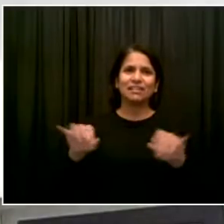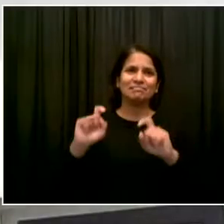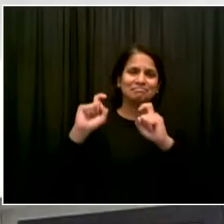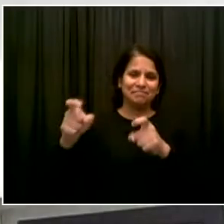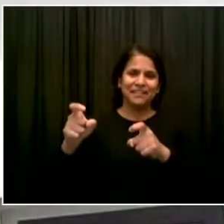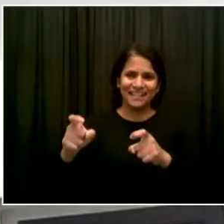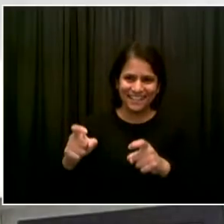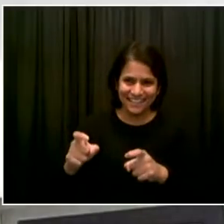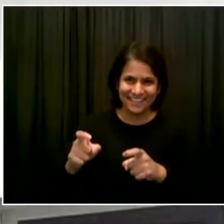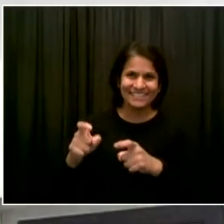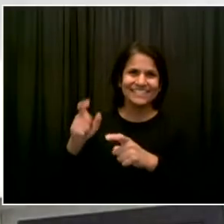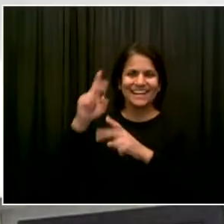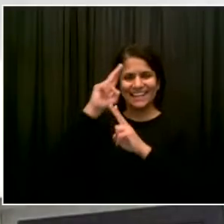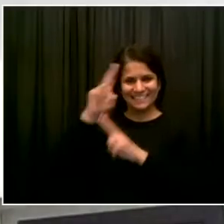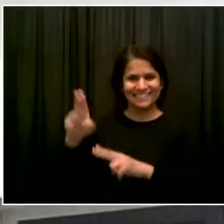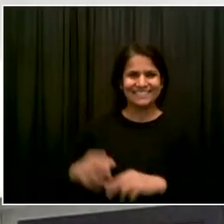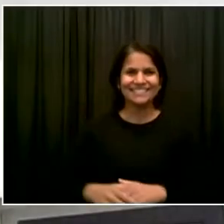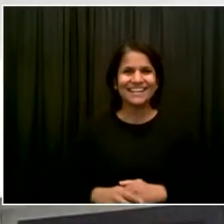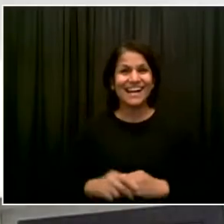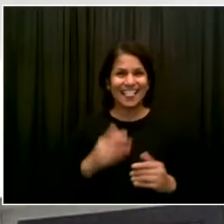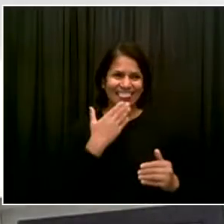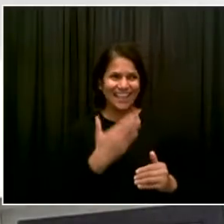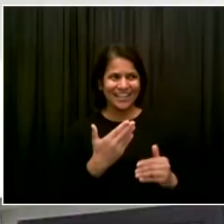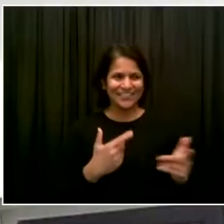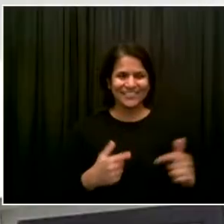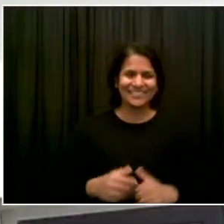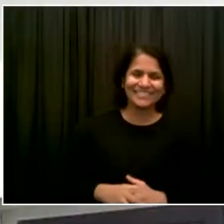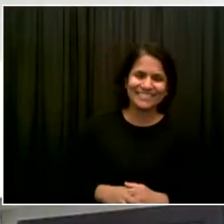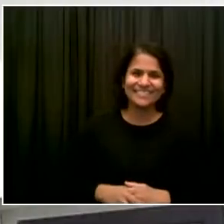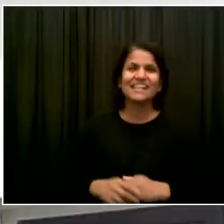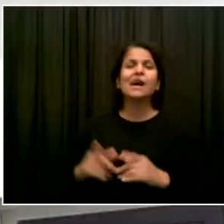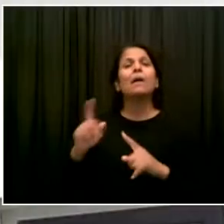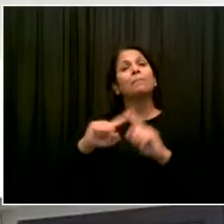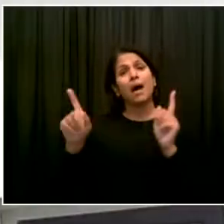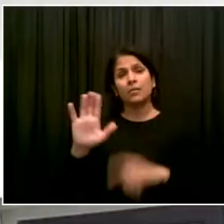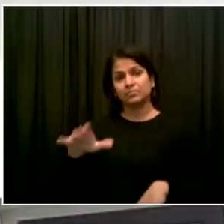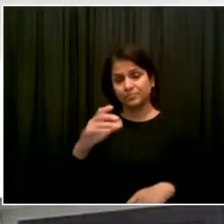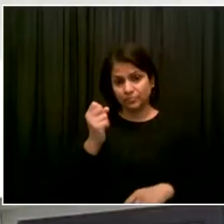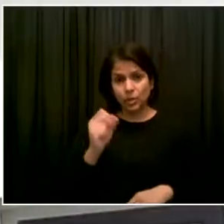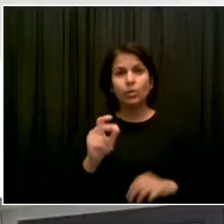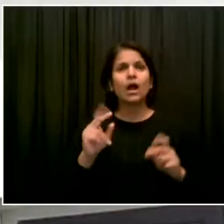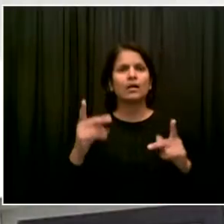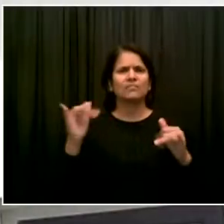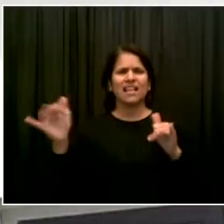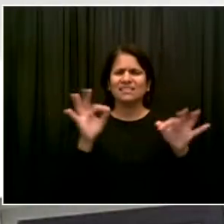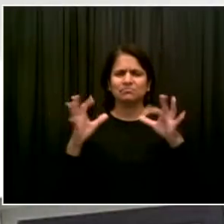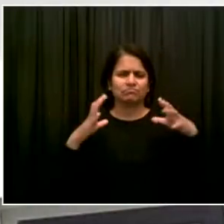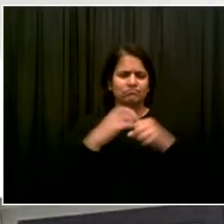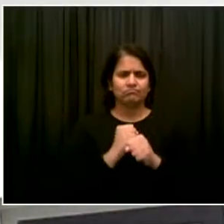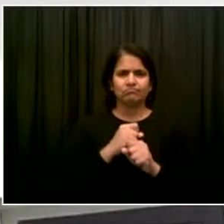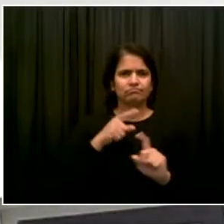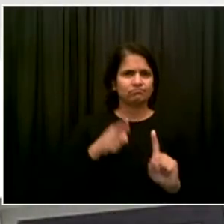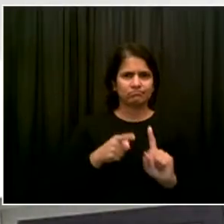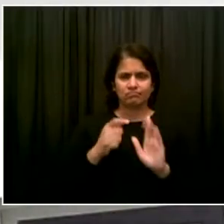JUST FROM THE LAST TWO YEARS, AS YOU HAVE BEEN GOING THROUGH THIS. I WISH I COULD